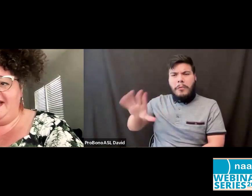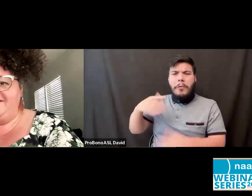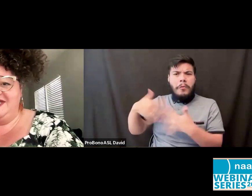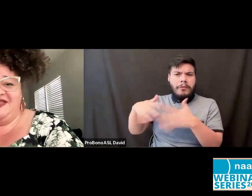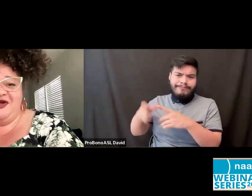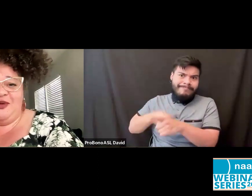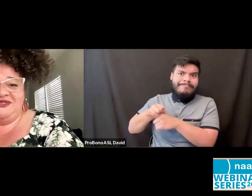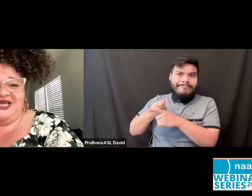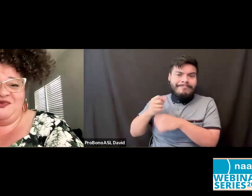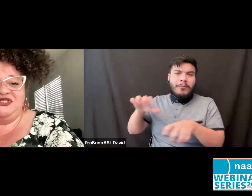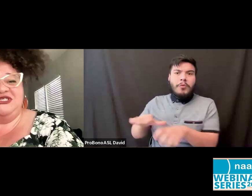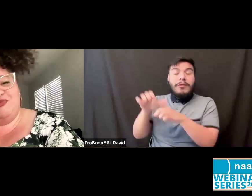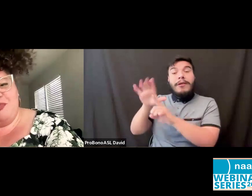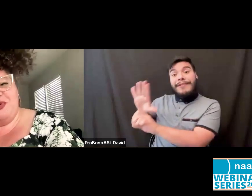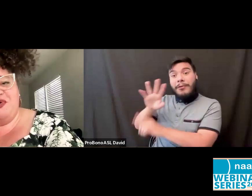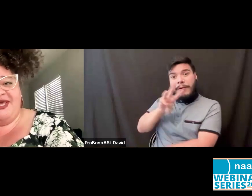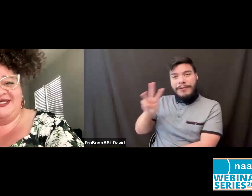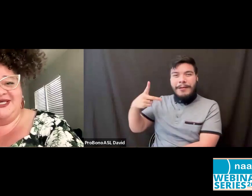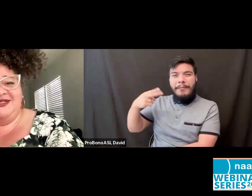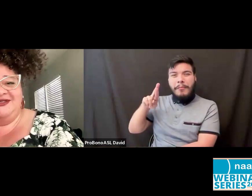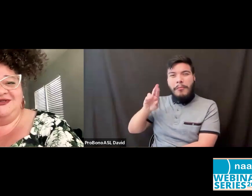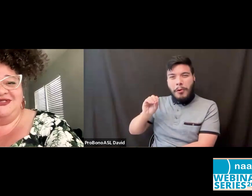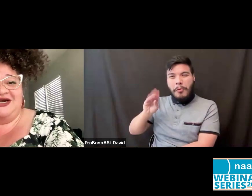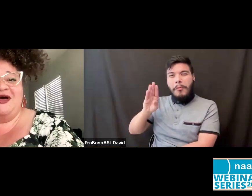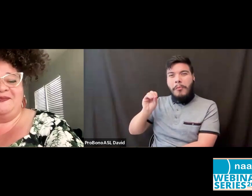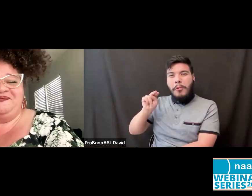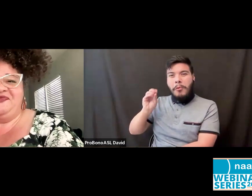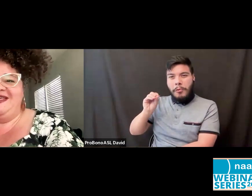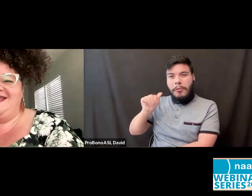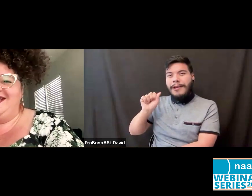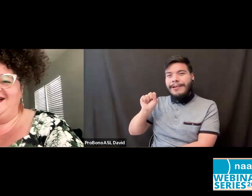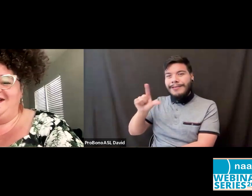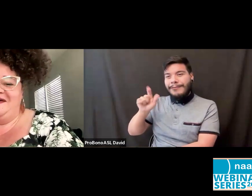by visiting their website, which is probonoASL.com.